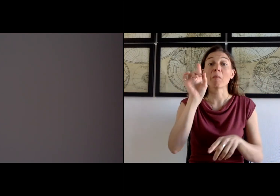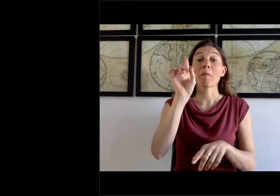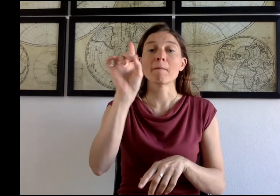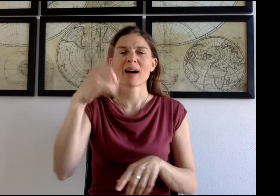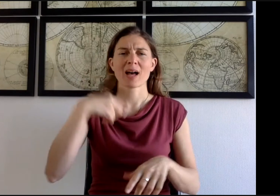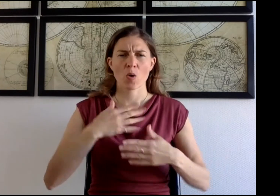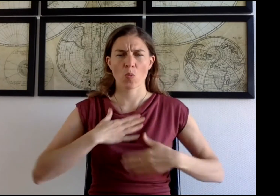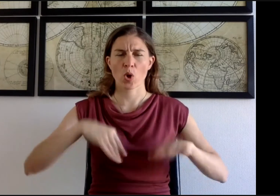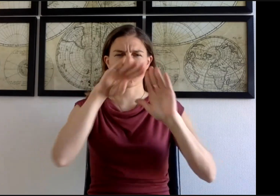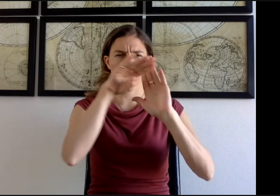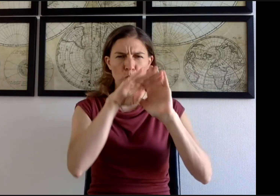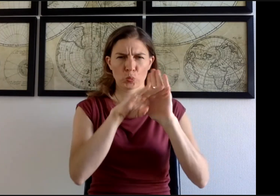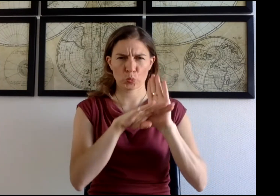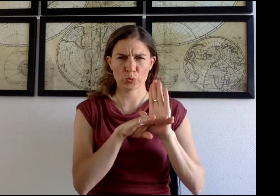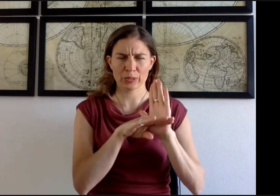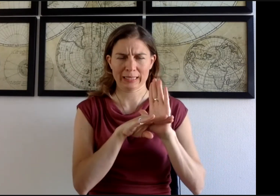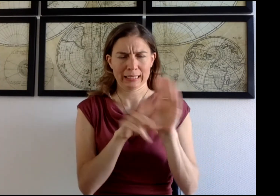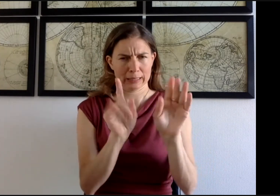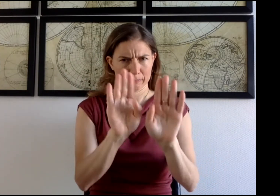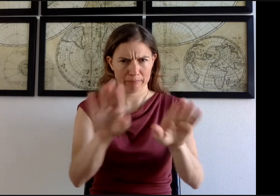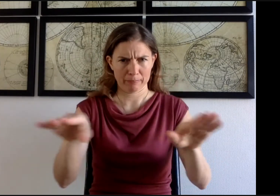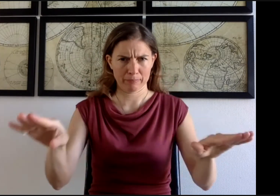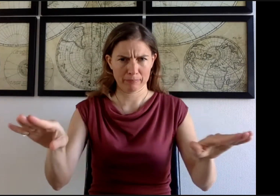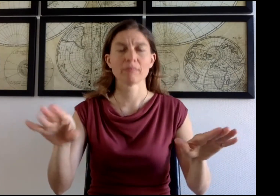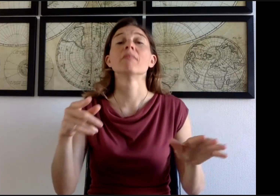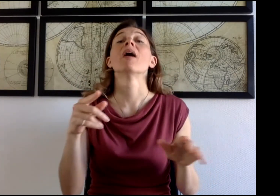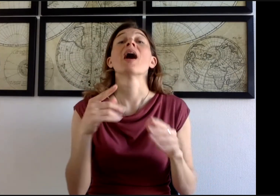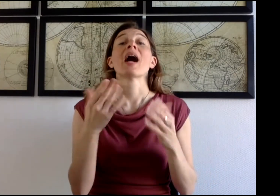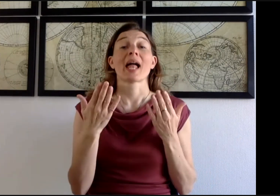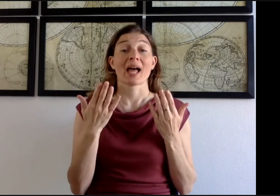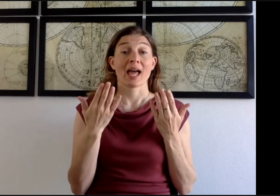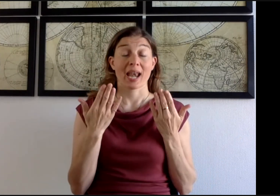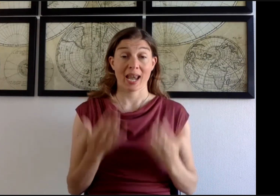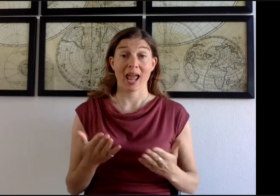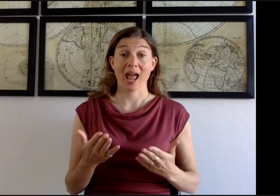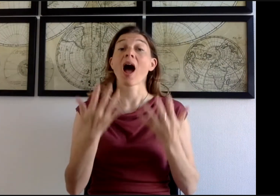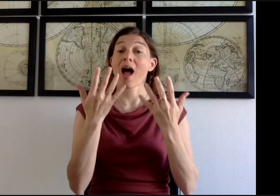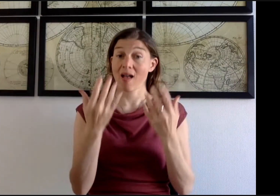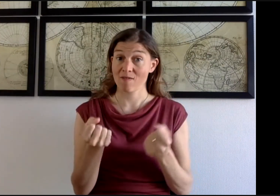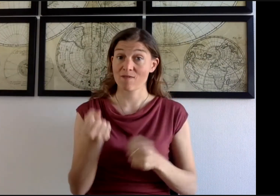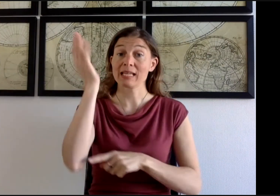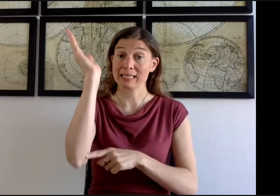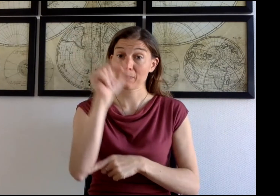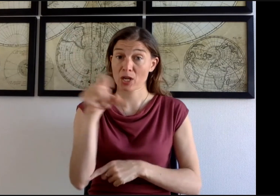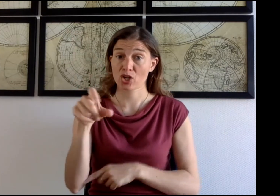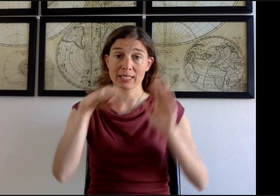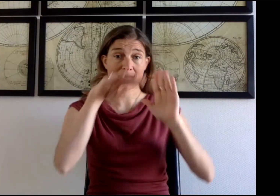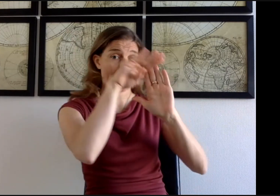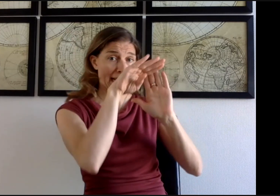We have a list of people that will speak. You should speak maximum three minutes.